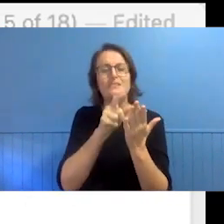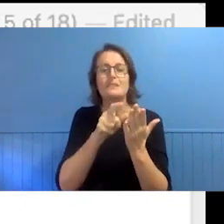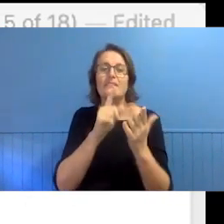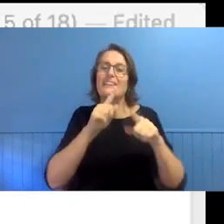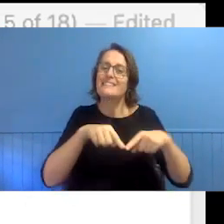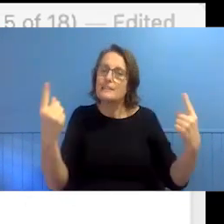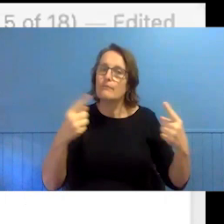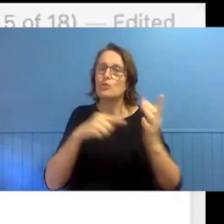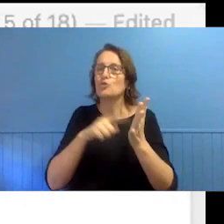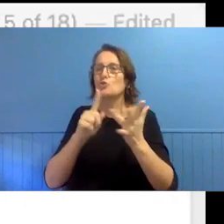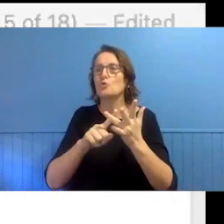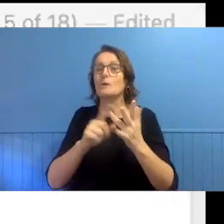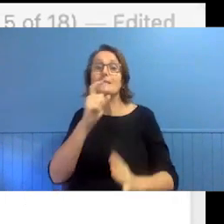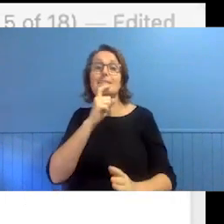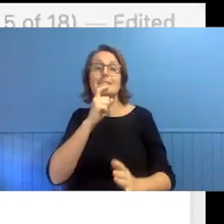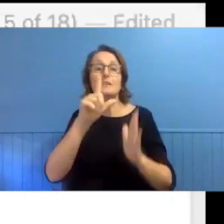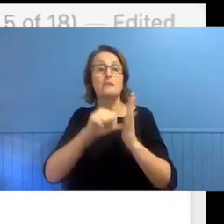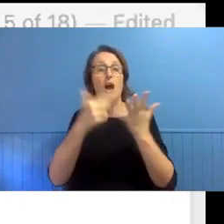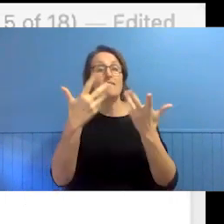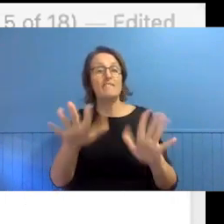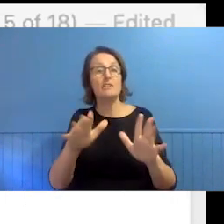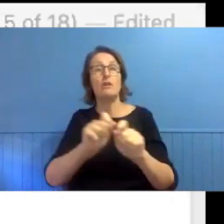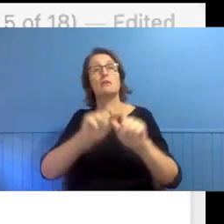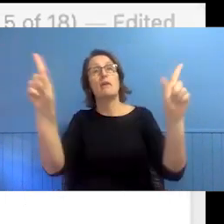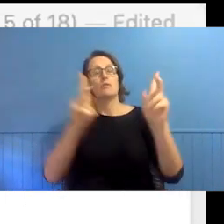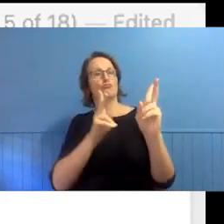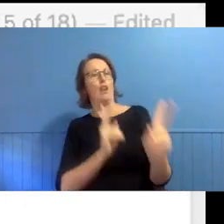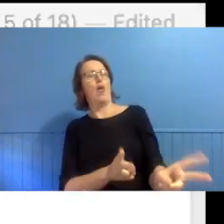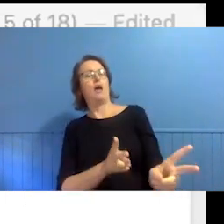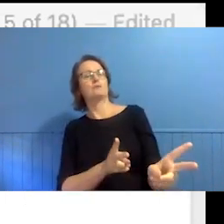couch after dinner and turn on Netflix. According to Facebook's